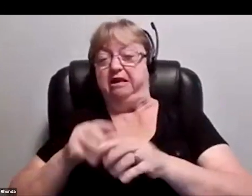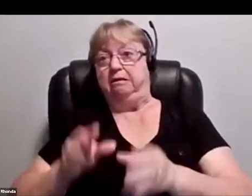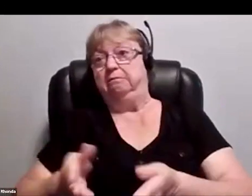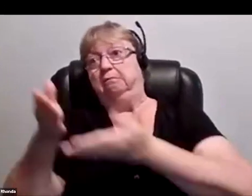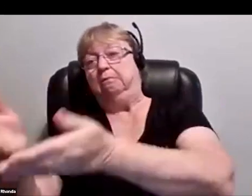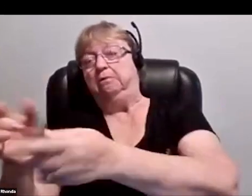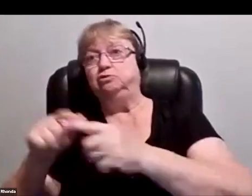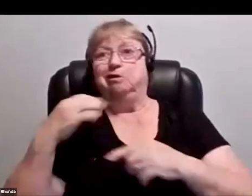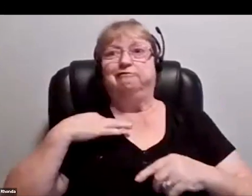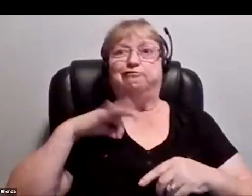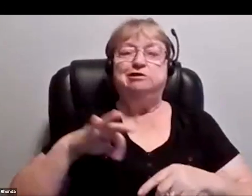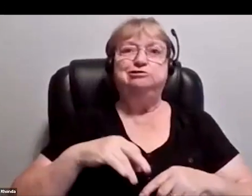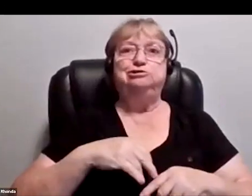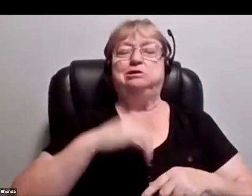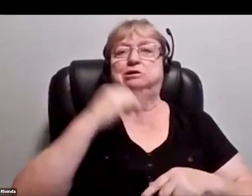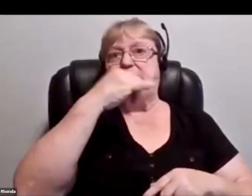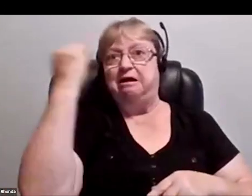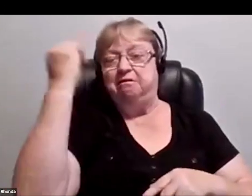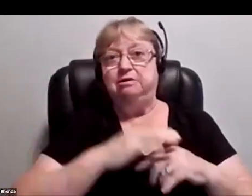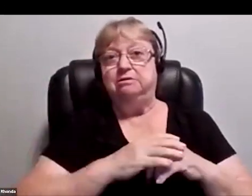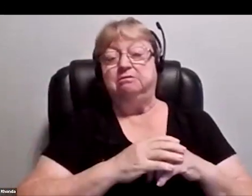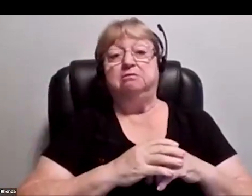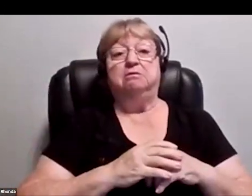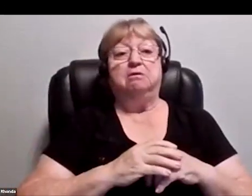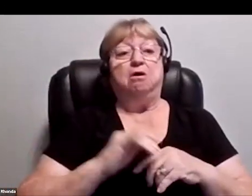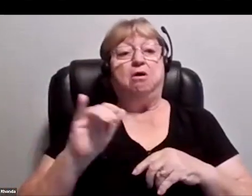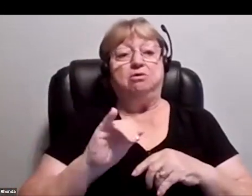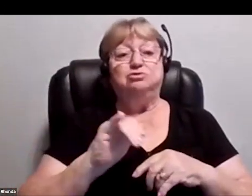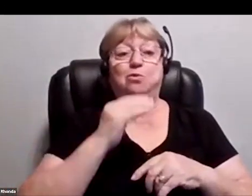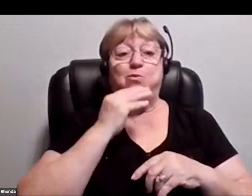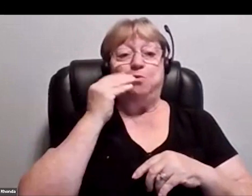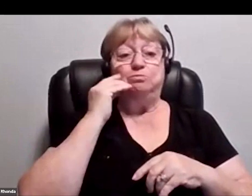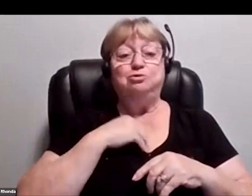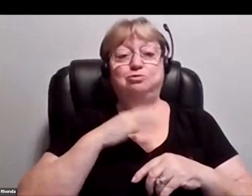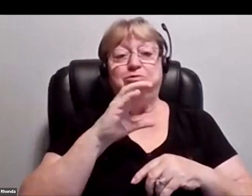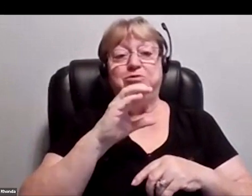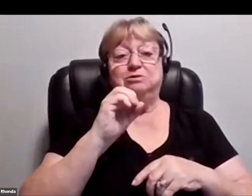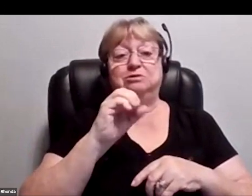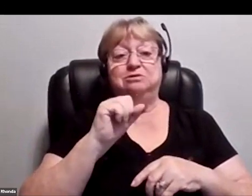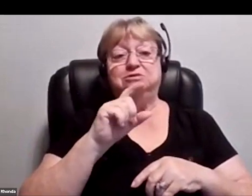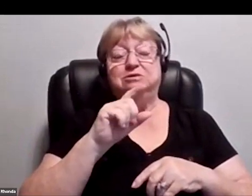It is also home to Captain Scott's hut, and it was the hut that was built in 1912 to house Captain Scott and his men